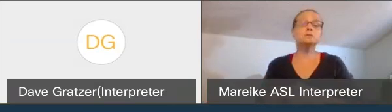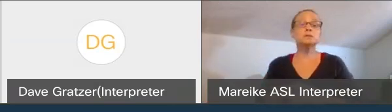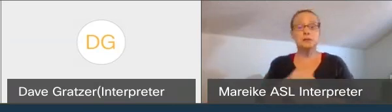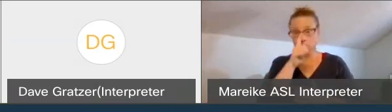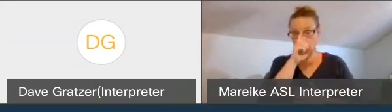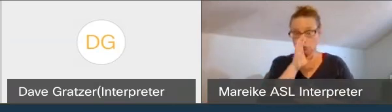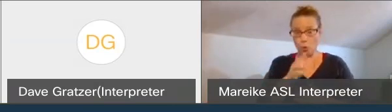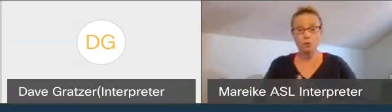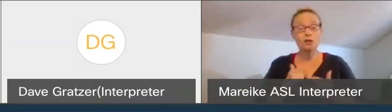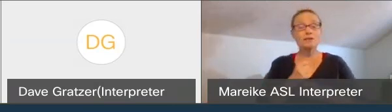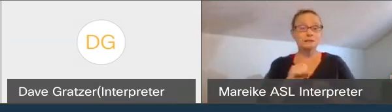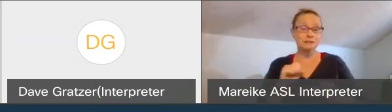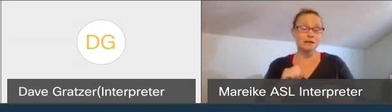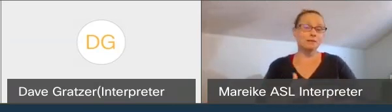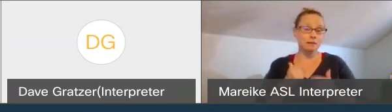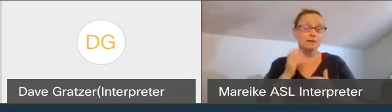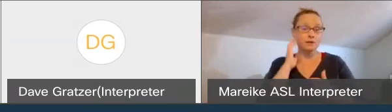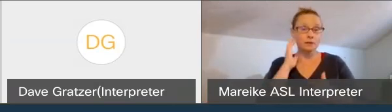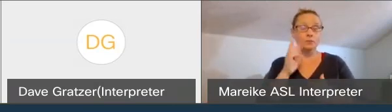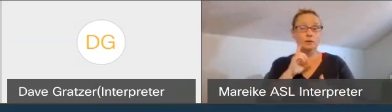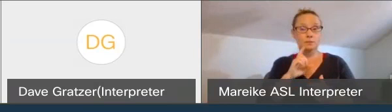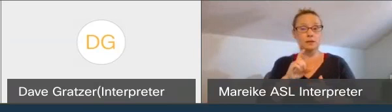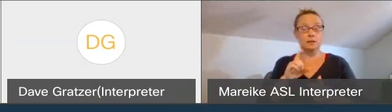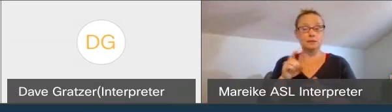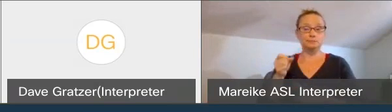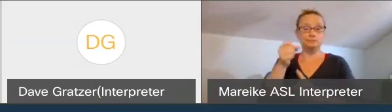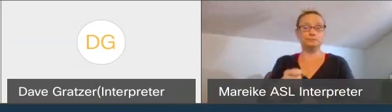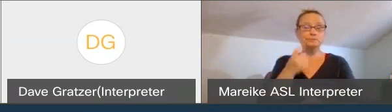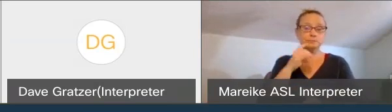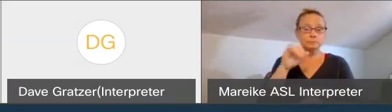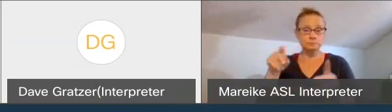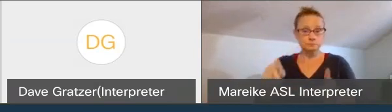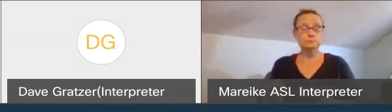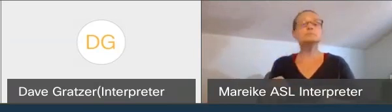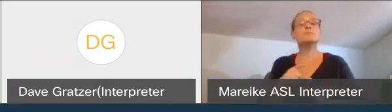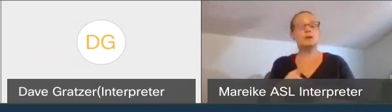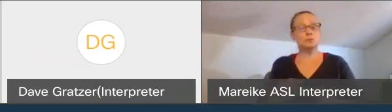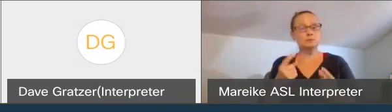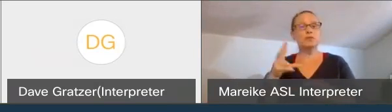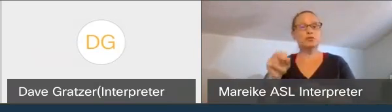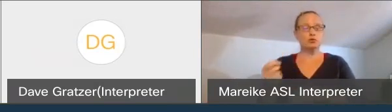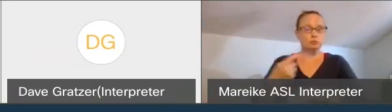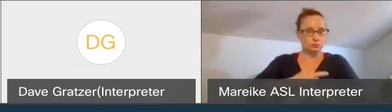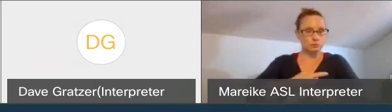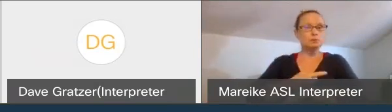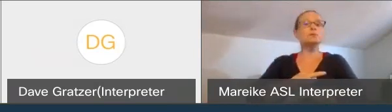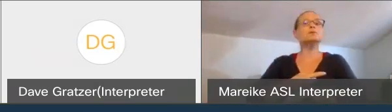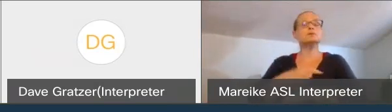safe living will be found for the individual. They will spend 30 days of intensive outpatient